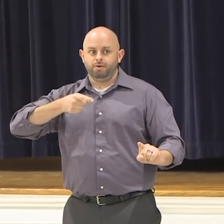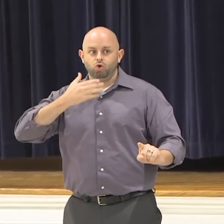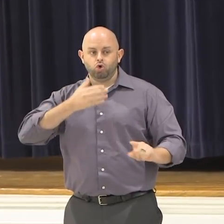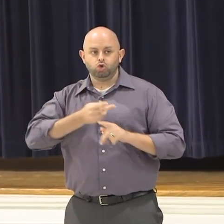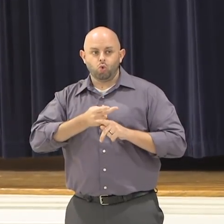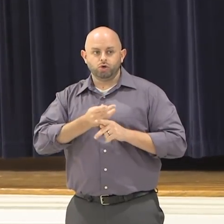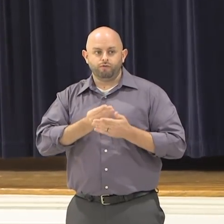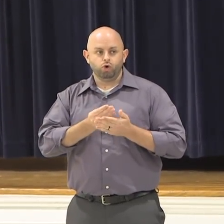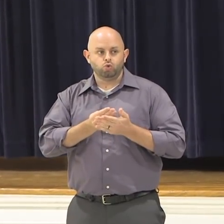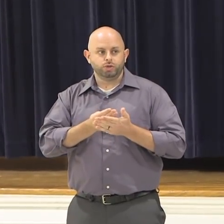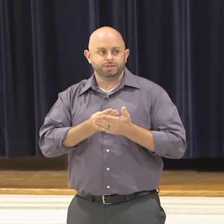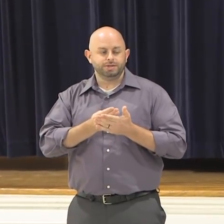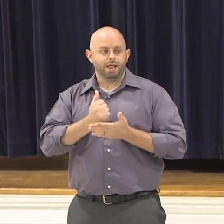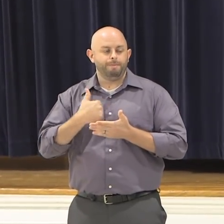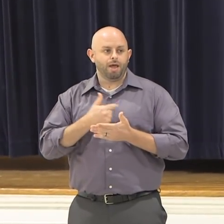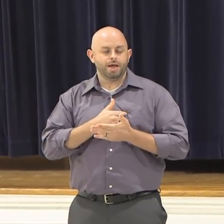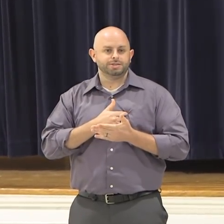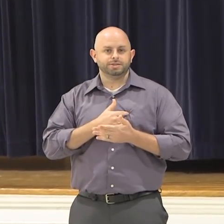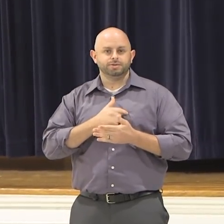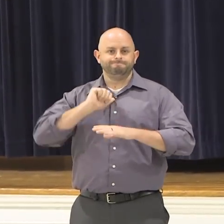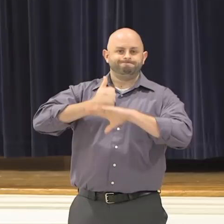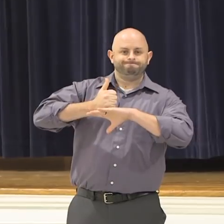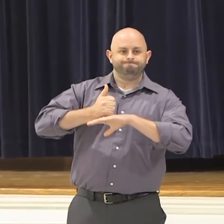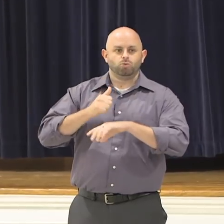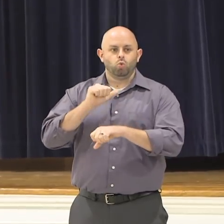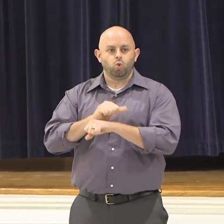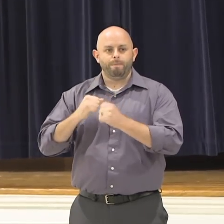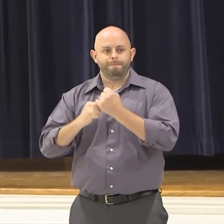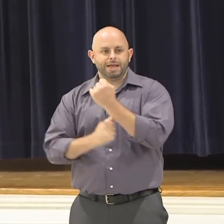resources helping us get a workspace for team collaboration